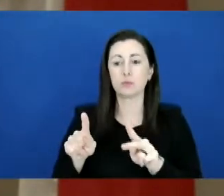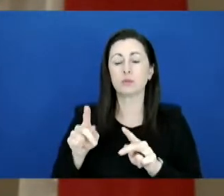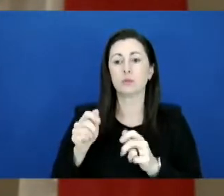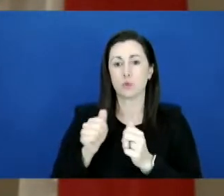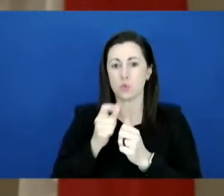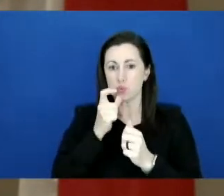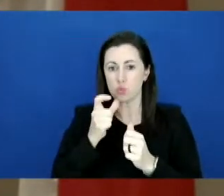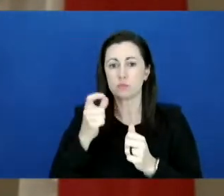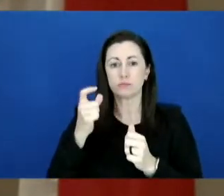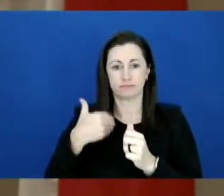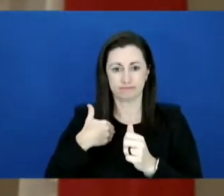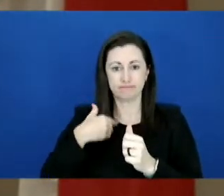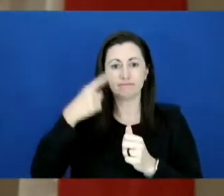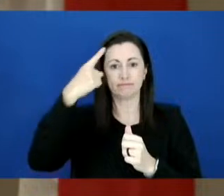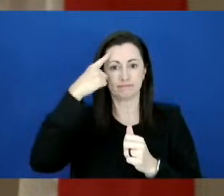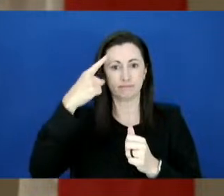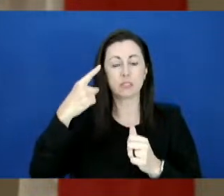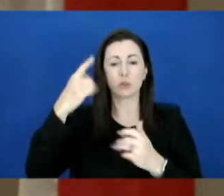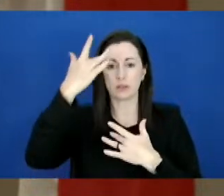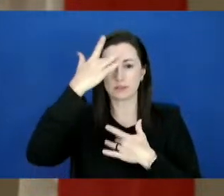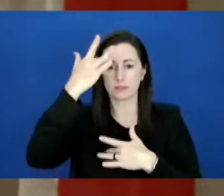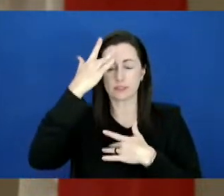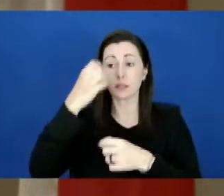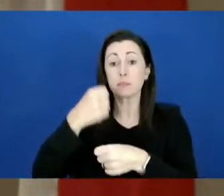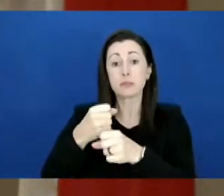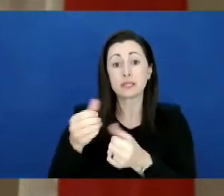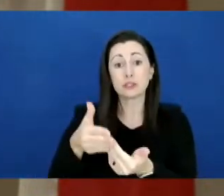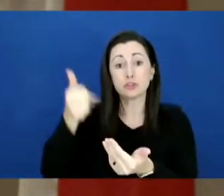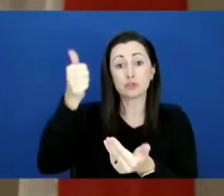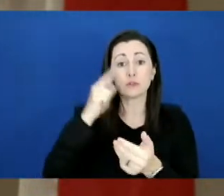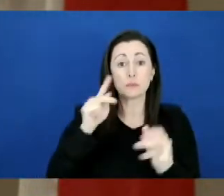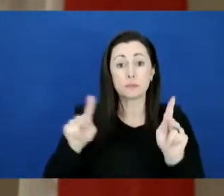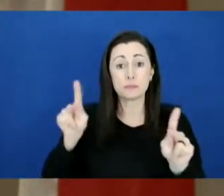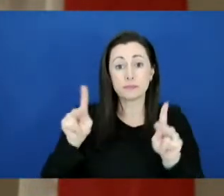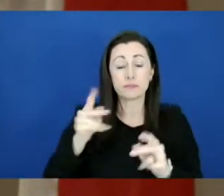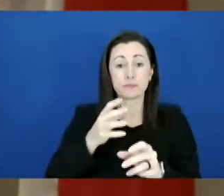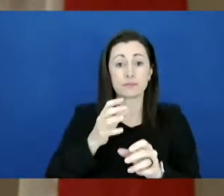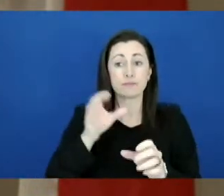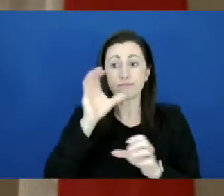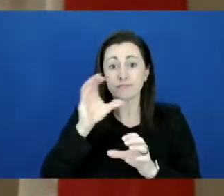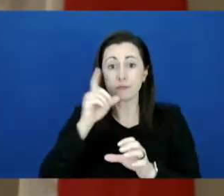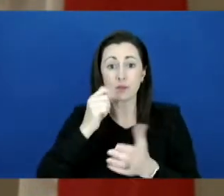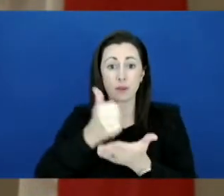ATTITUDES ABOUT AND TOWARDS